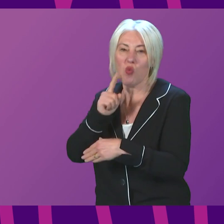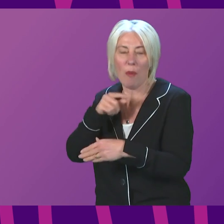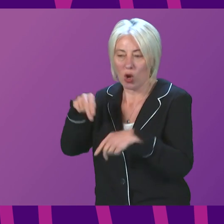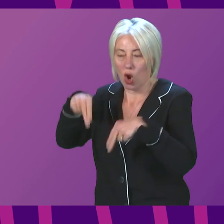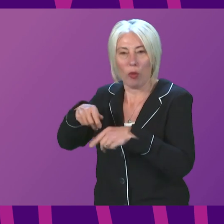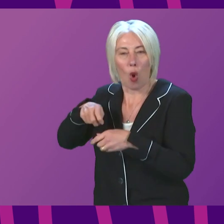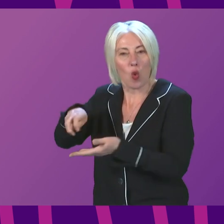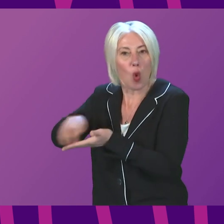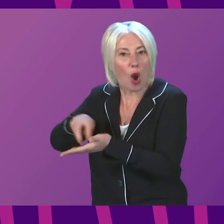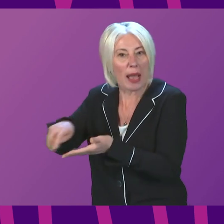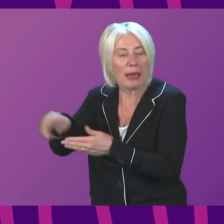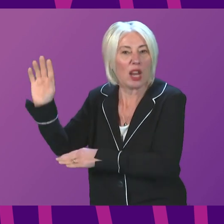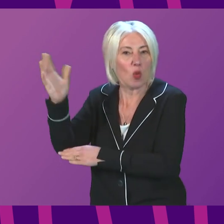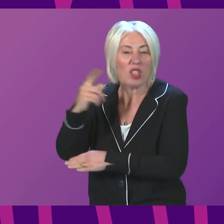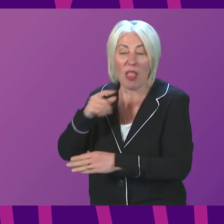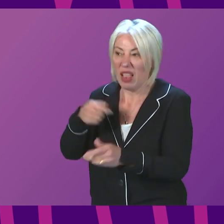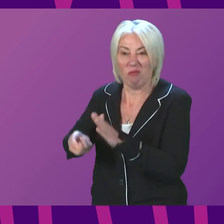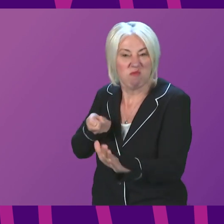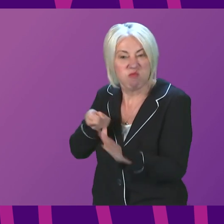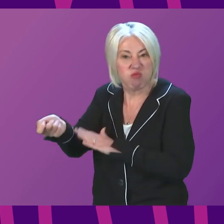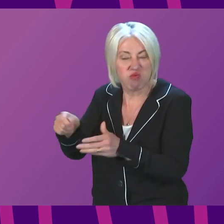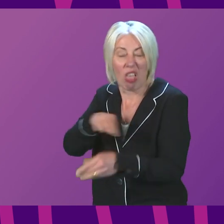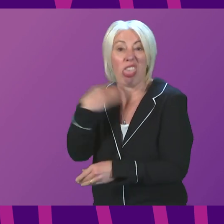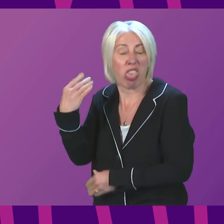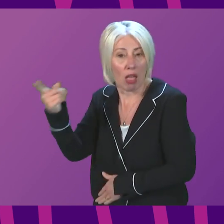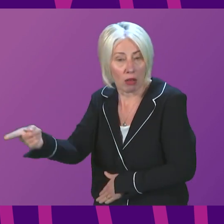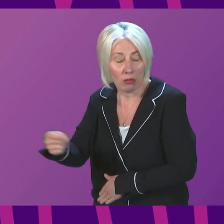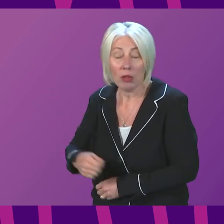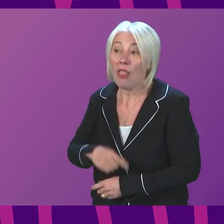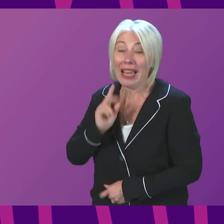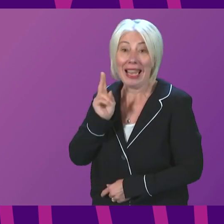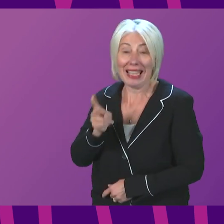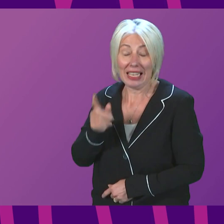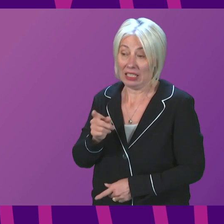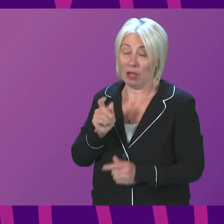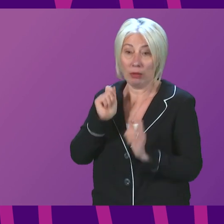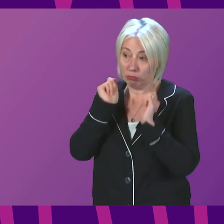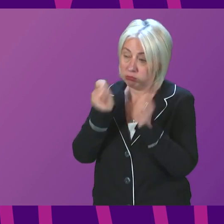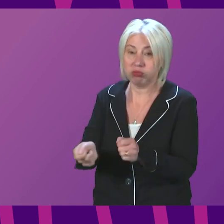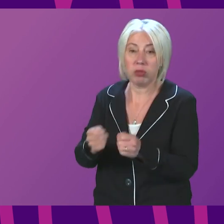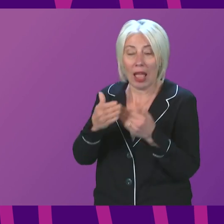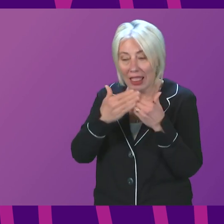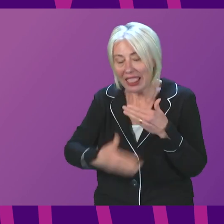in Templeton woods in Dundee. In October 2017, he was sentenced to a lifelong restriction order, with a minimum of five